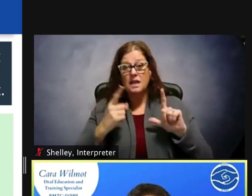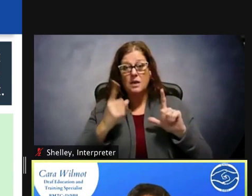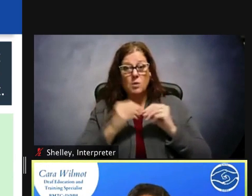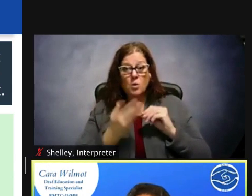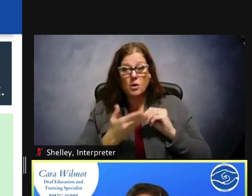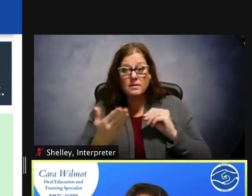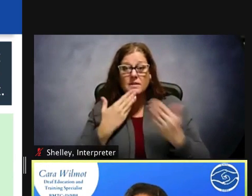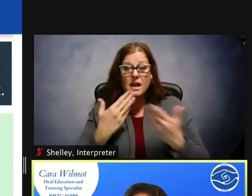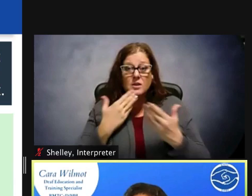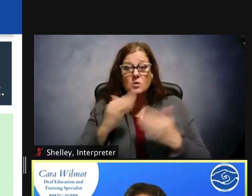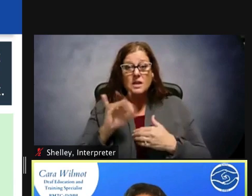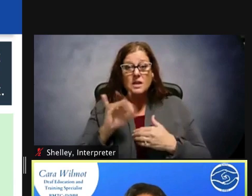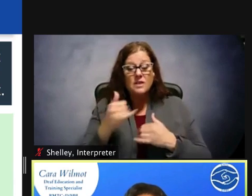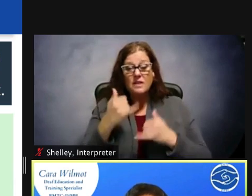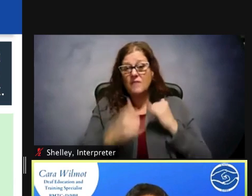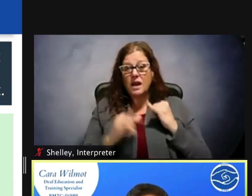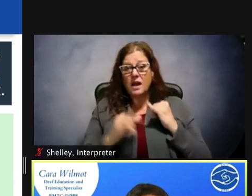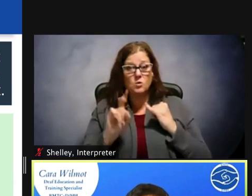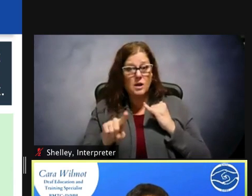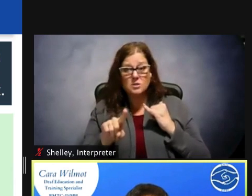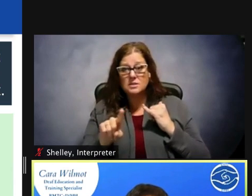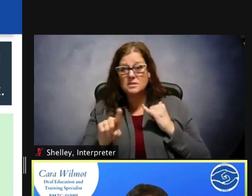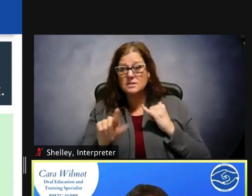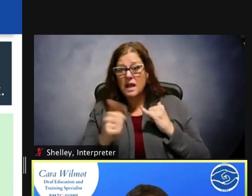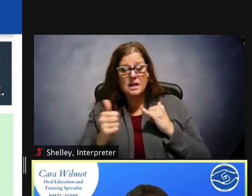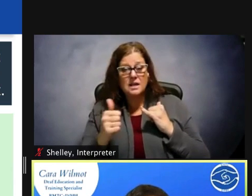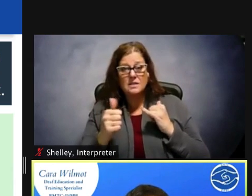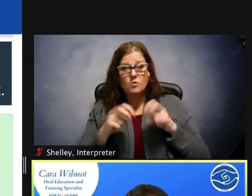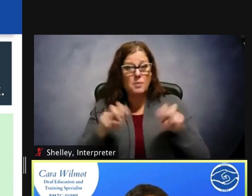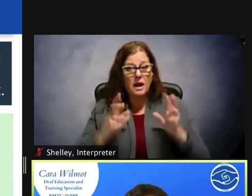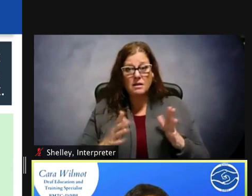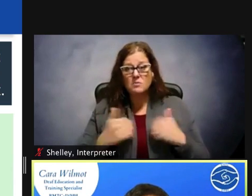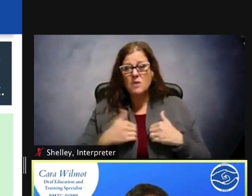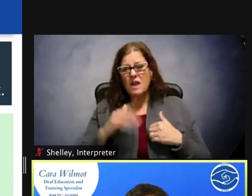there's any final questions you guys have for any of our panelists, we do have about five minutes.